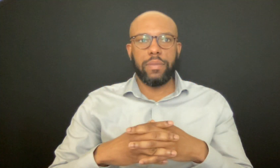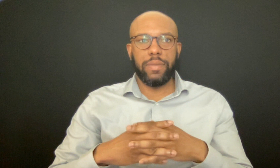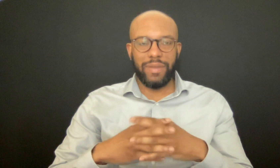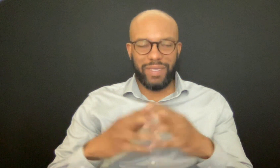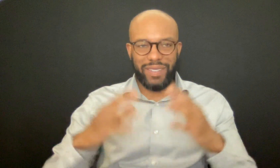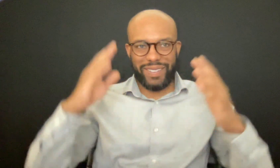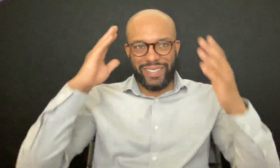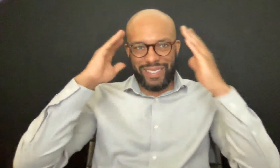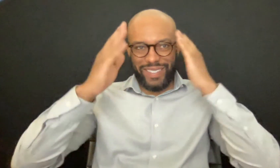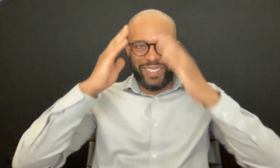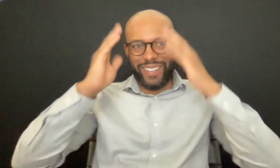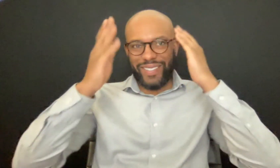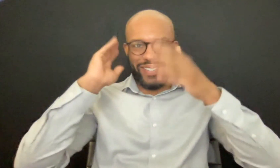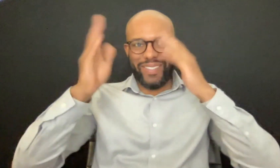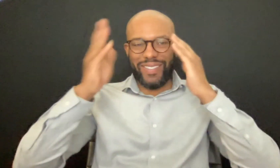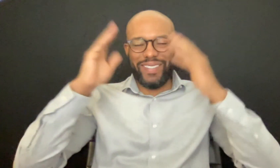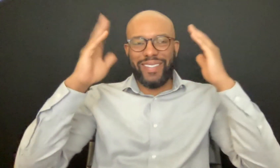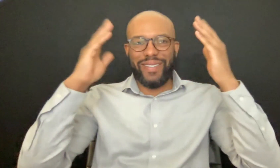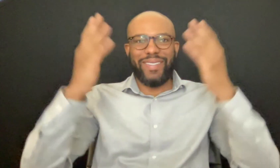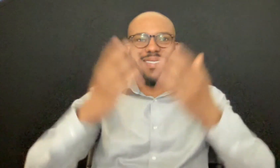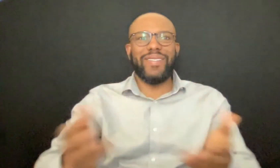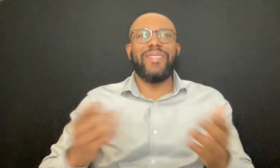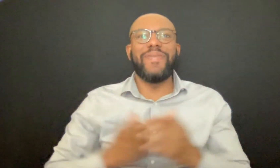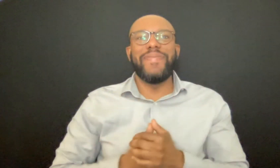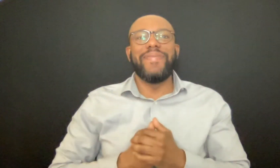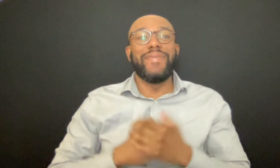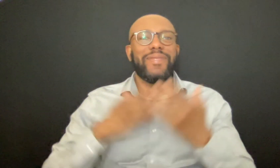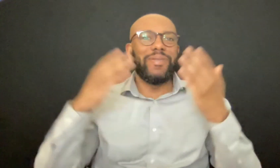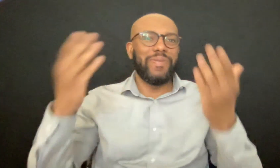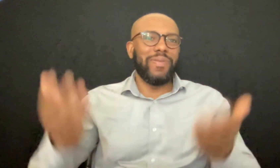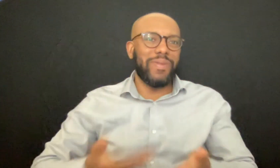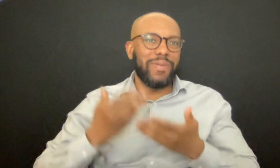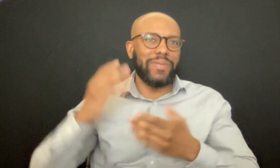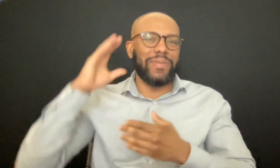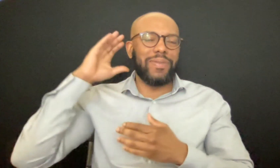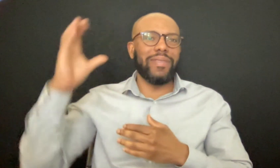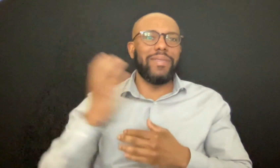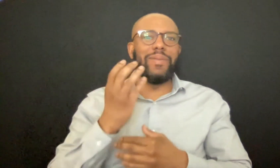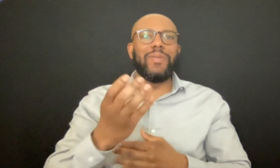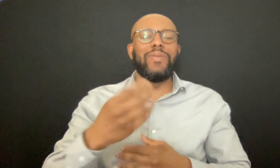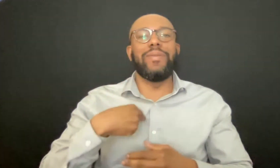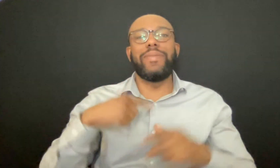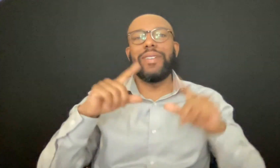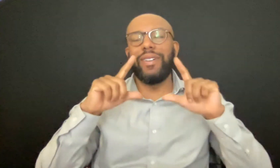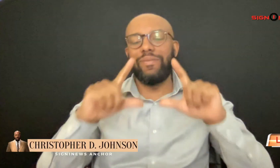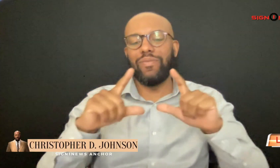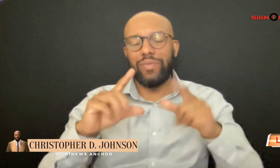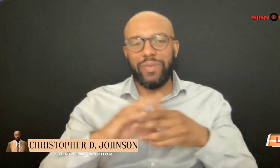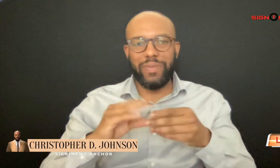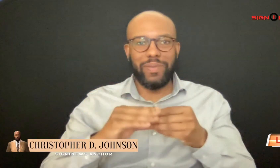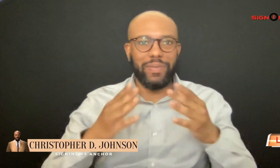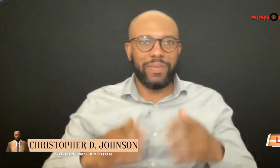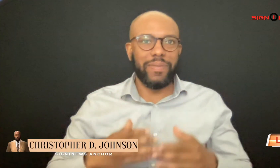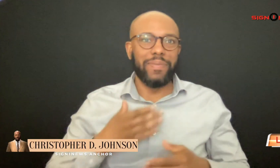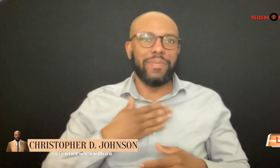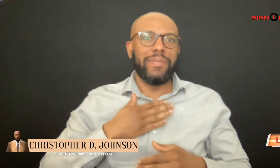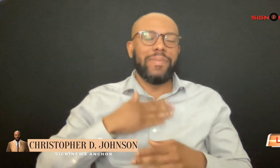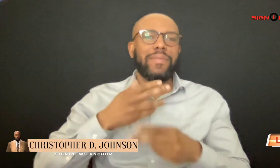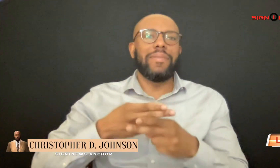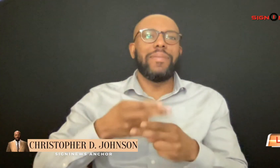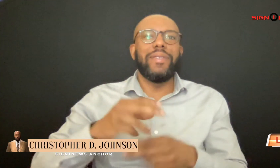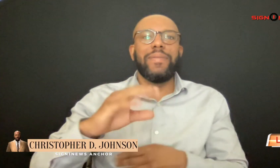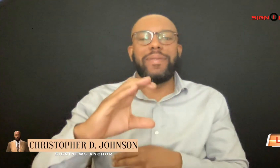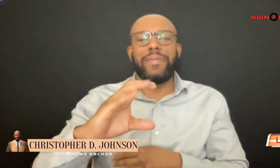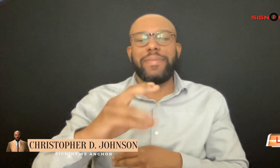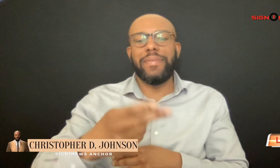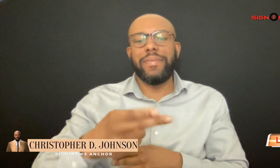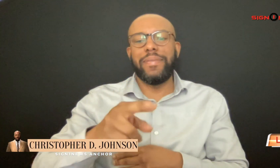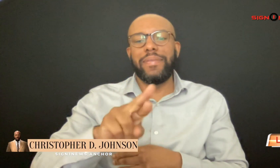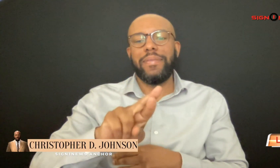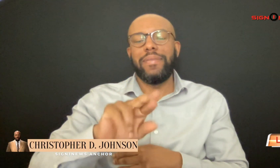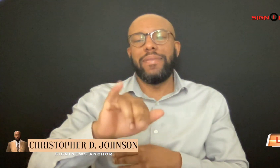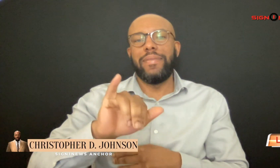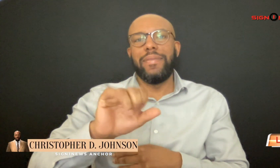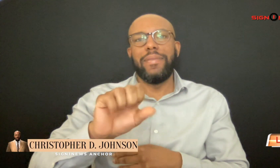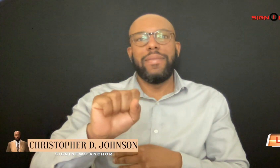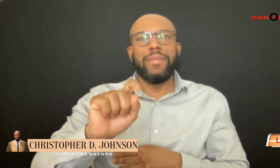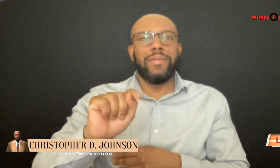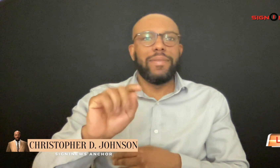Hello everyone welcome to Sign1News I'm Sign1News Christopher D Johnson